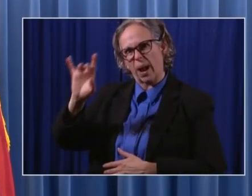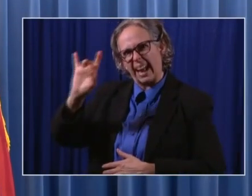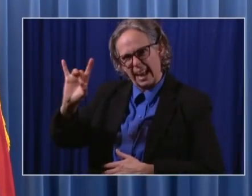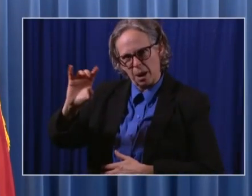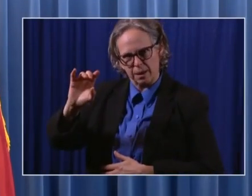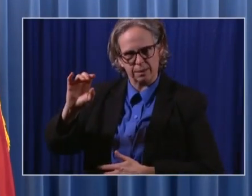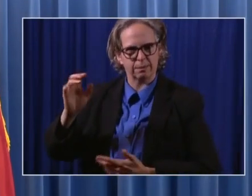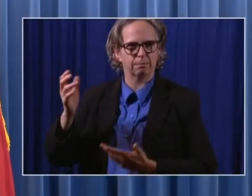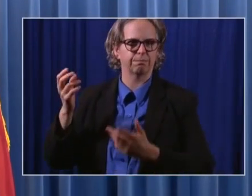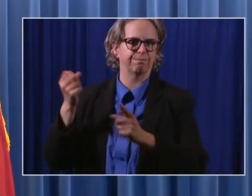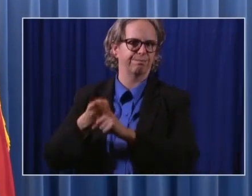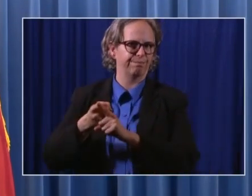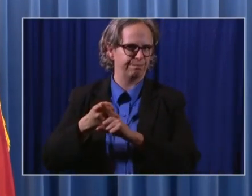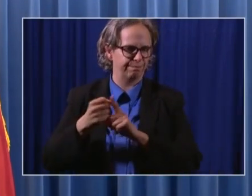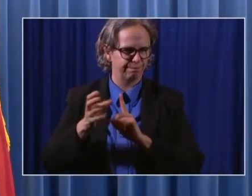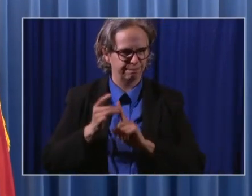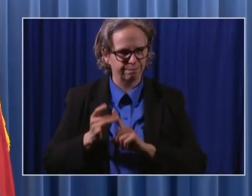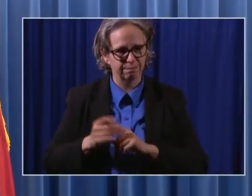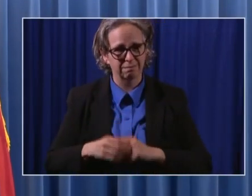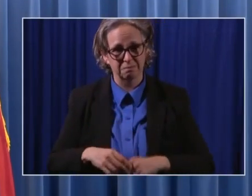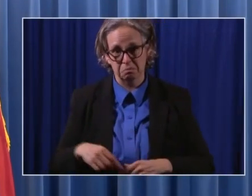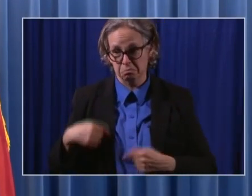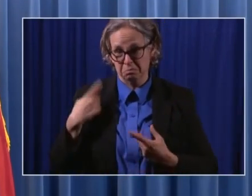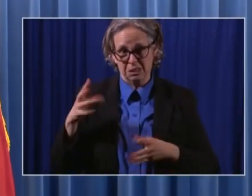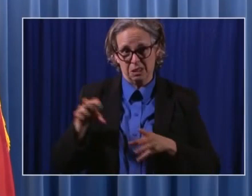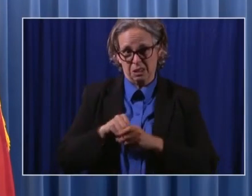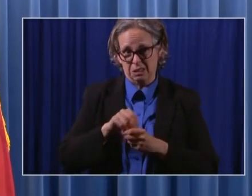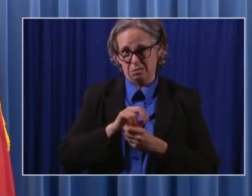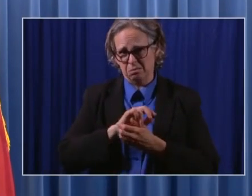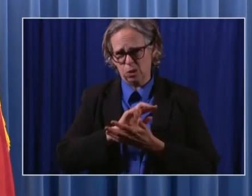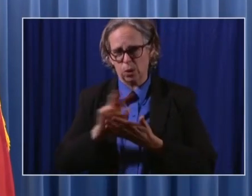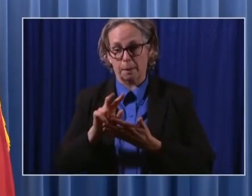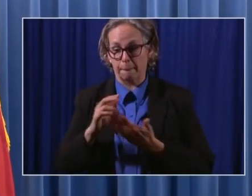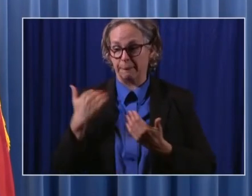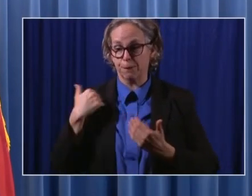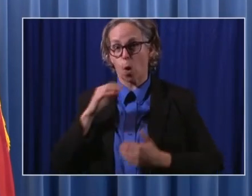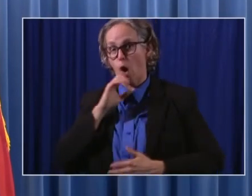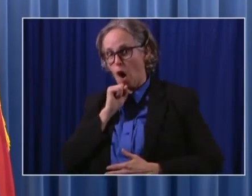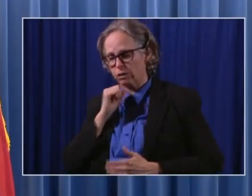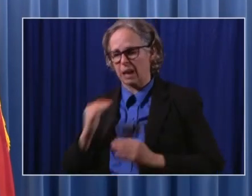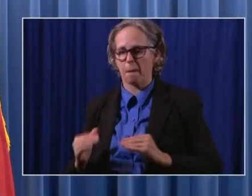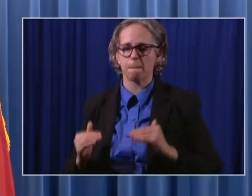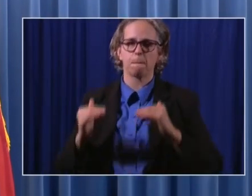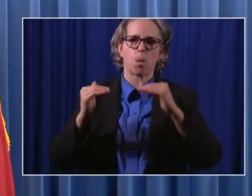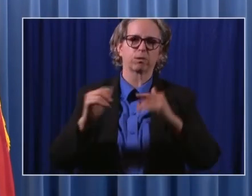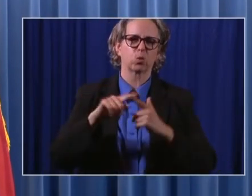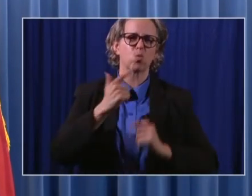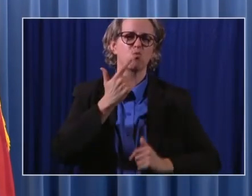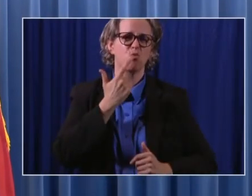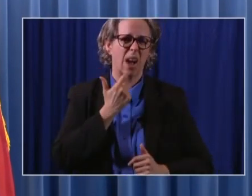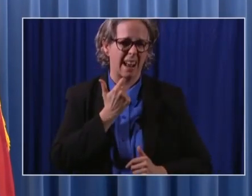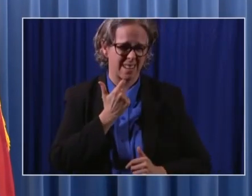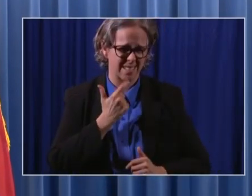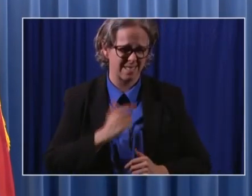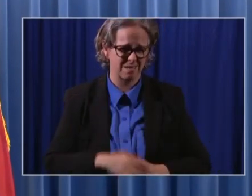LET'S GO UP TO ADINA AT 61.8 CASES PER 100,000 RESIDENTS A ADINA COUNTY IS RED ALERT THREE AFTER BEING AT THE ORANGE LEVEL